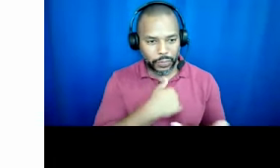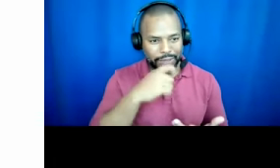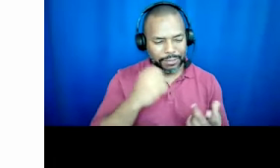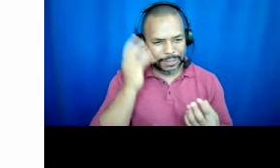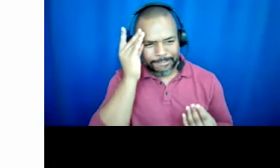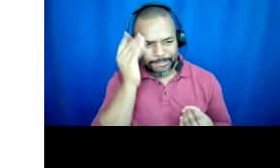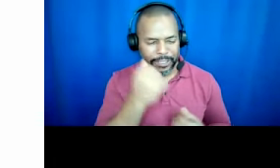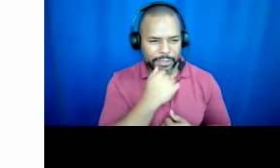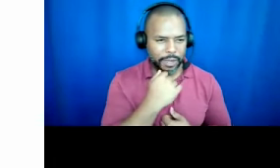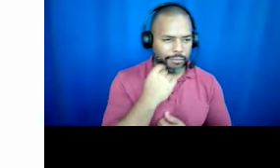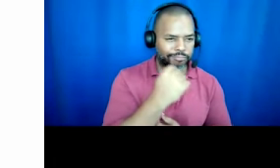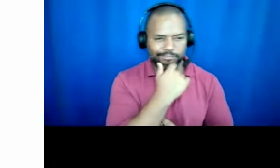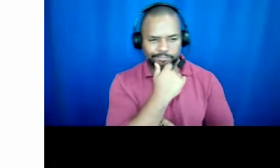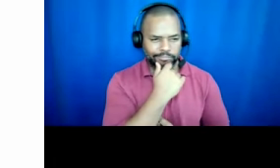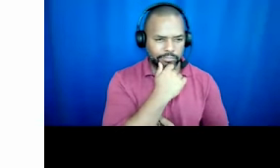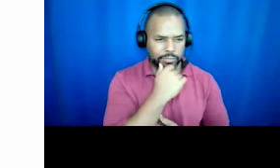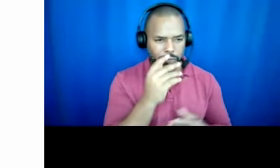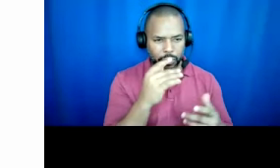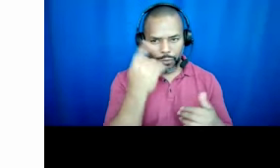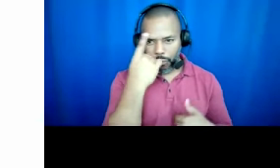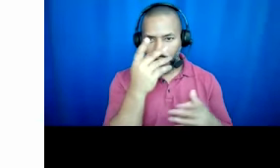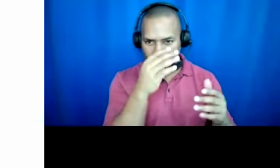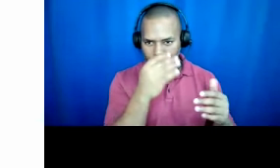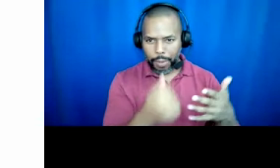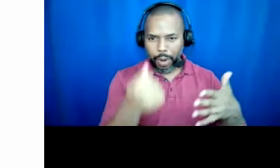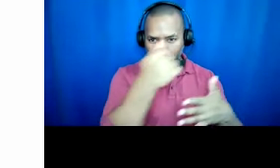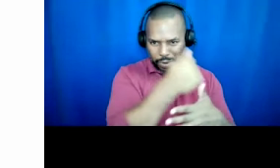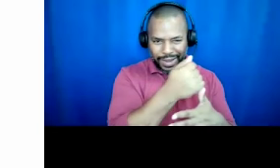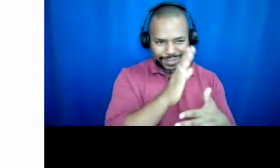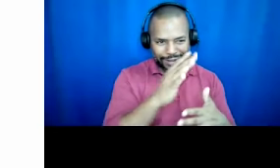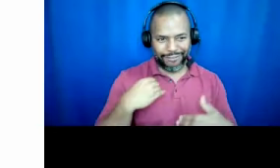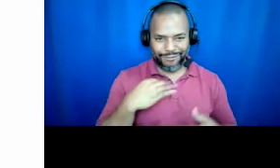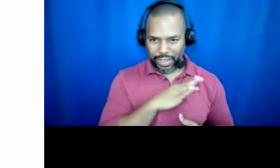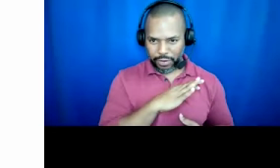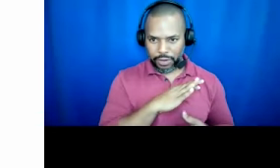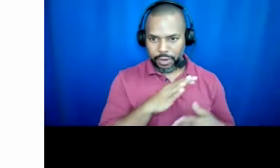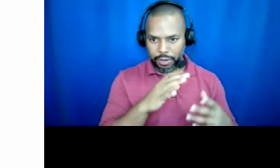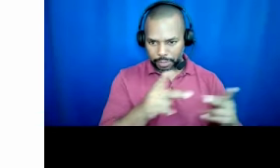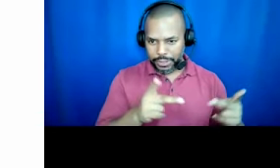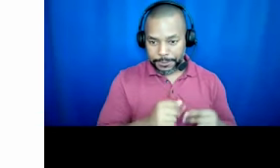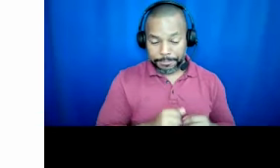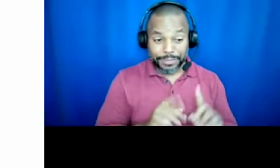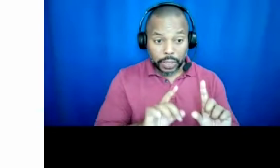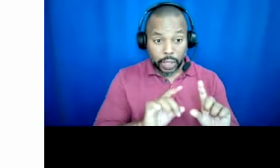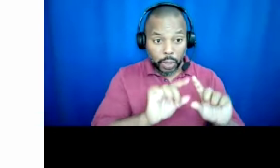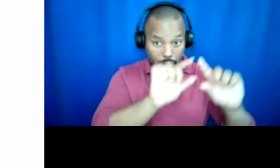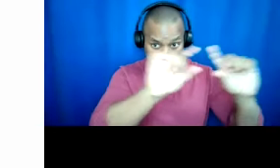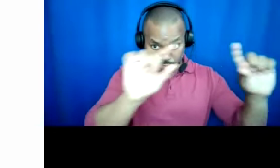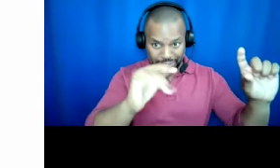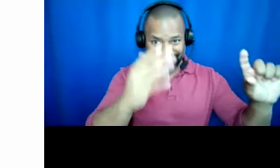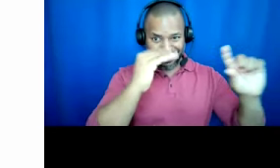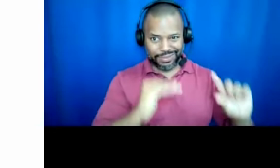when we prioritize our faculty positions? It's a little bit different for classified because they're not connected to